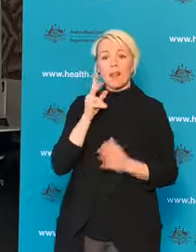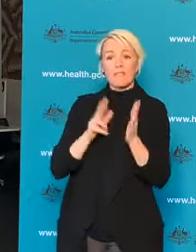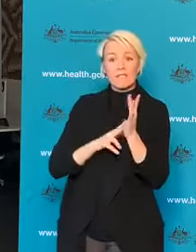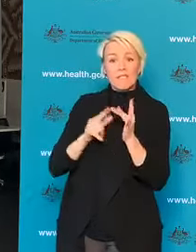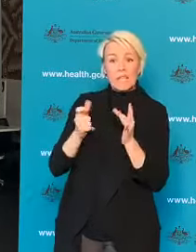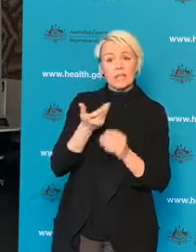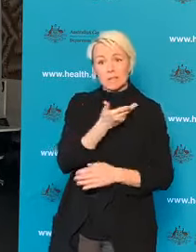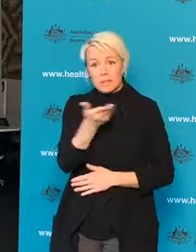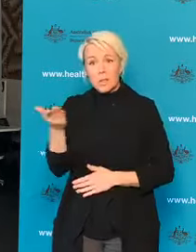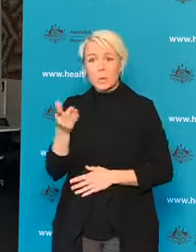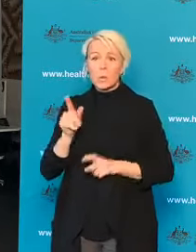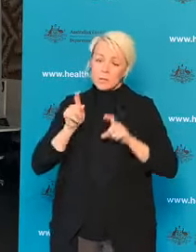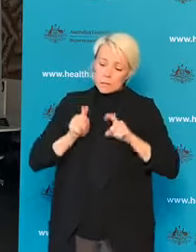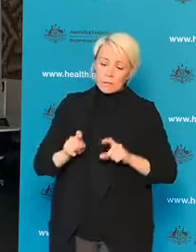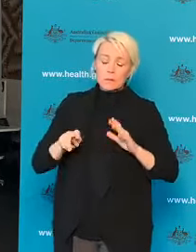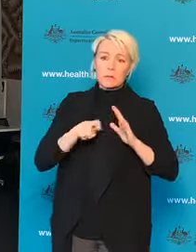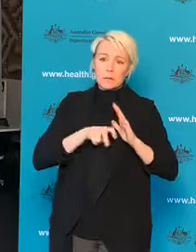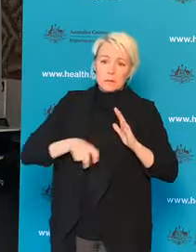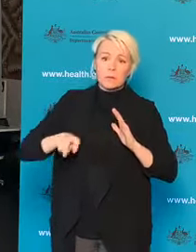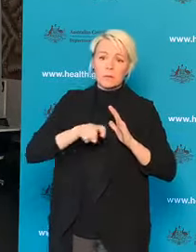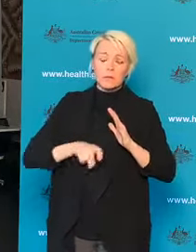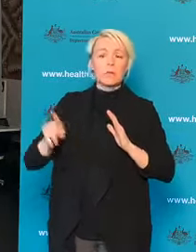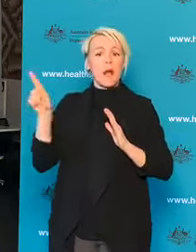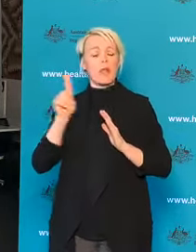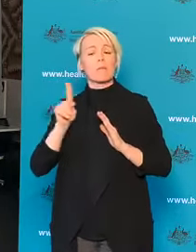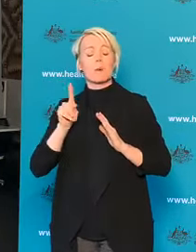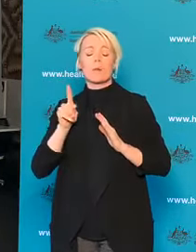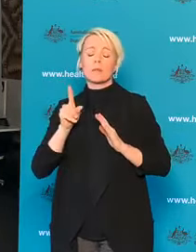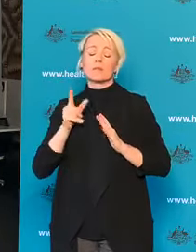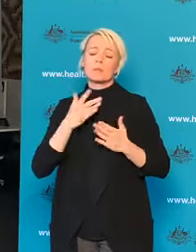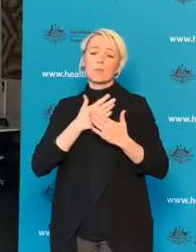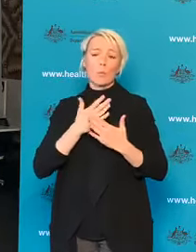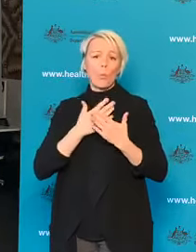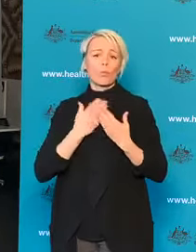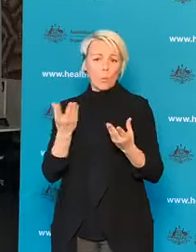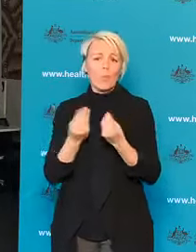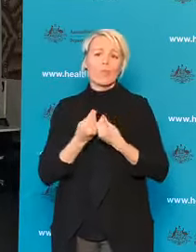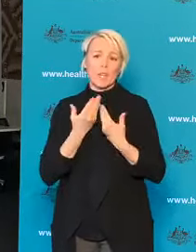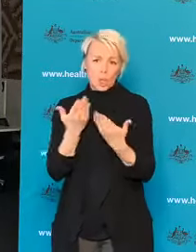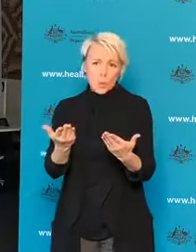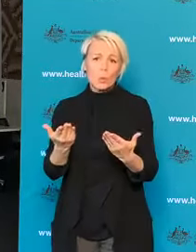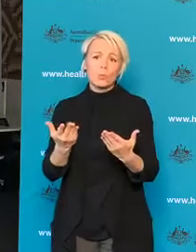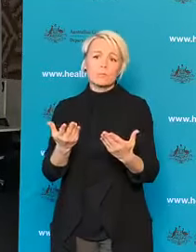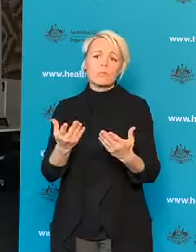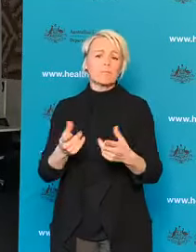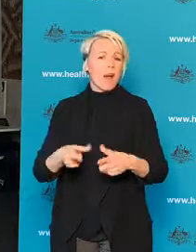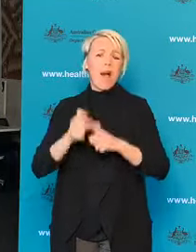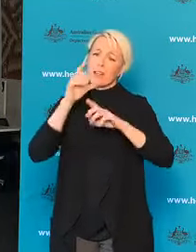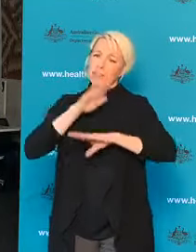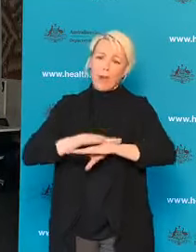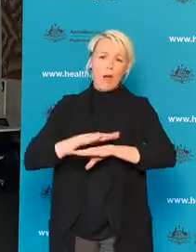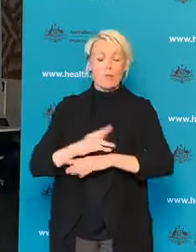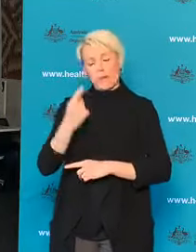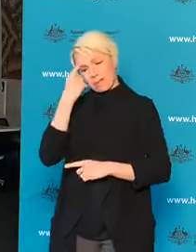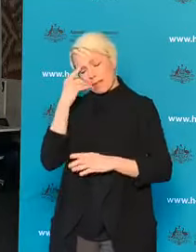with you at this very challenging time. Please continue to look after your physical health, please continue to look after